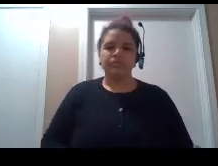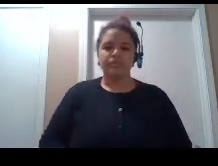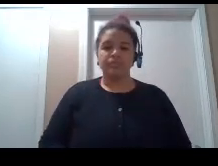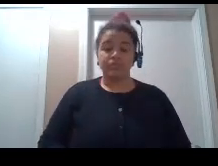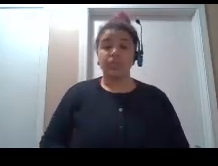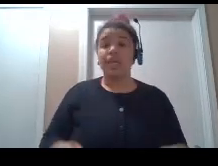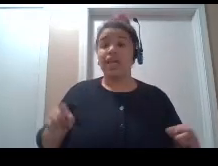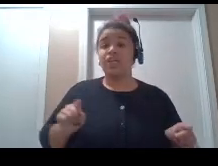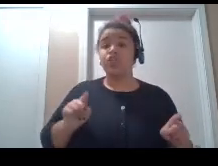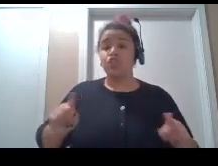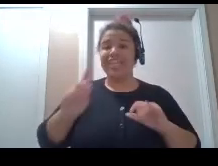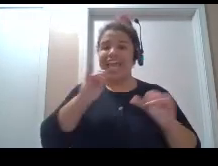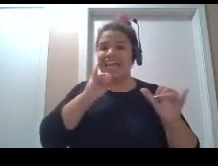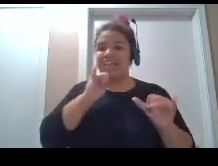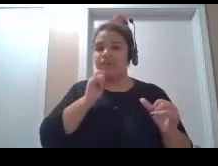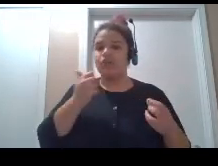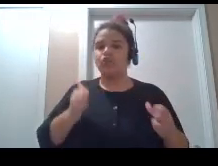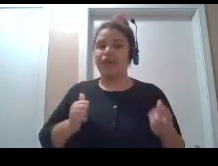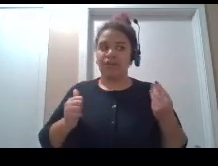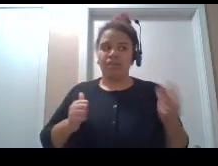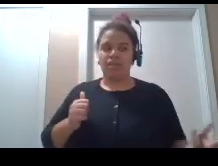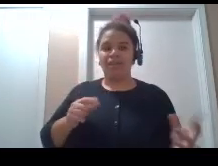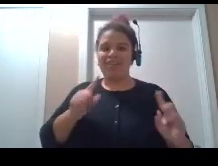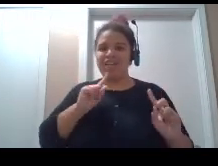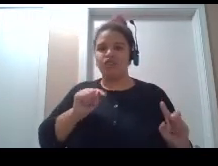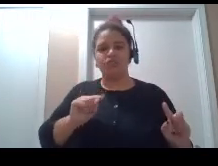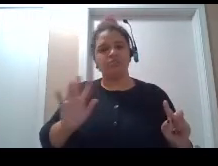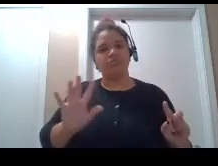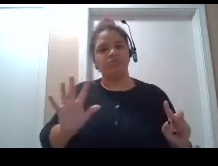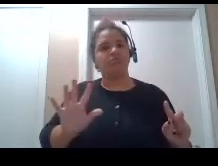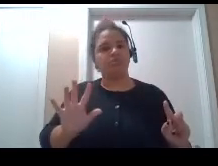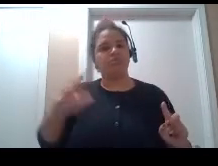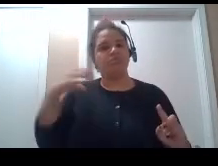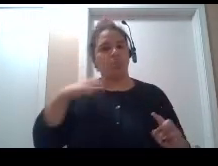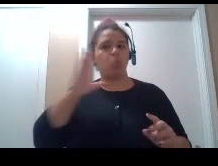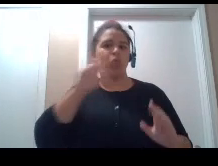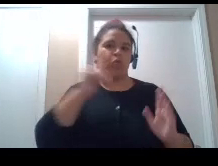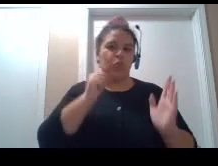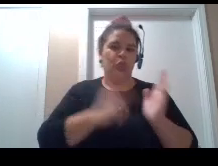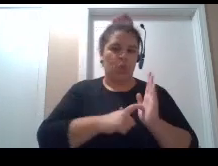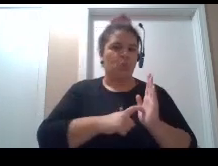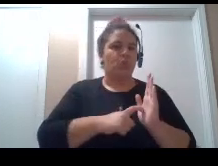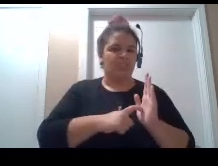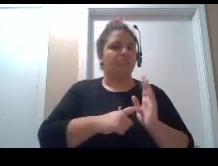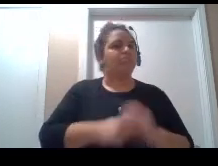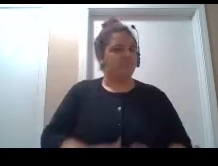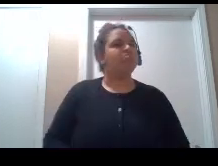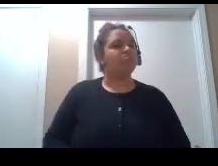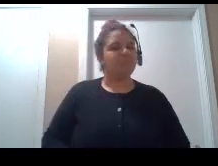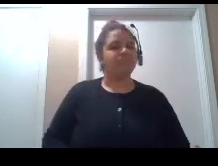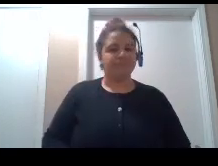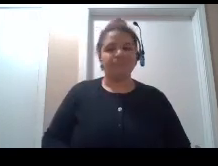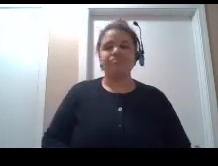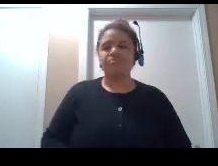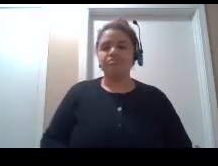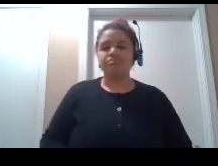It is noticeable, even in a virtual environment. I am now going to move on to some technical aspects